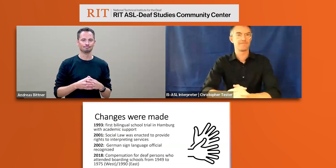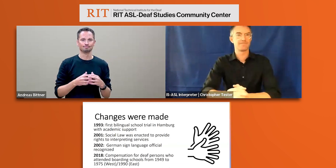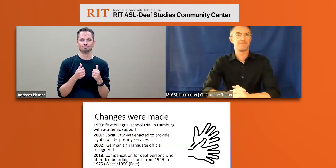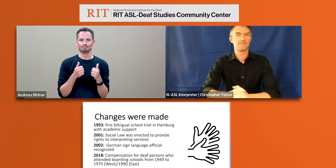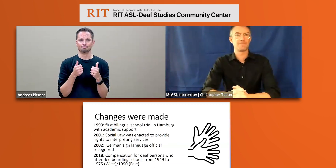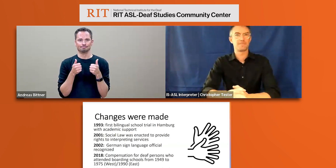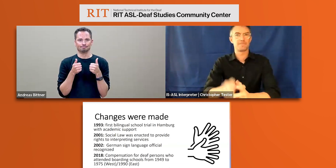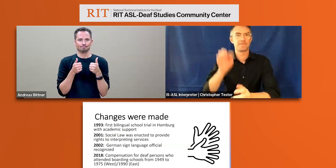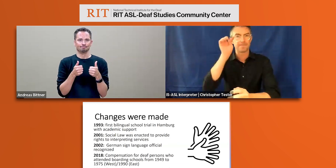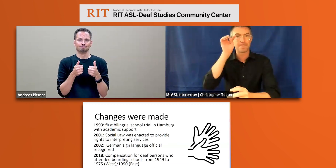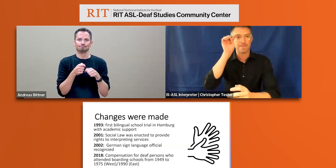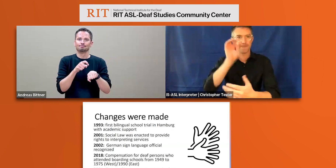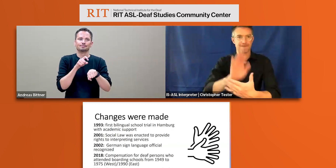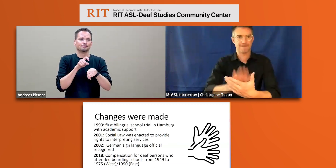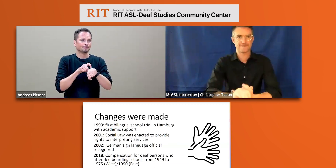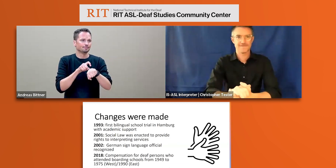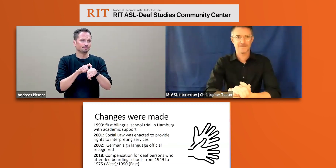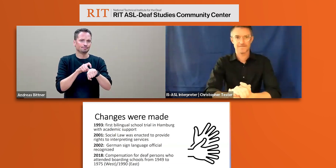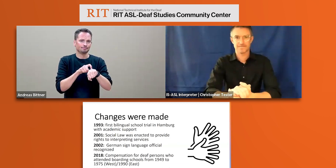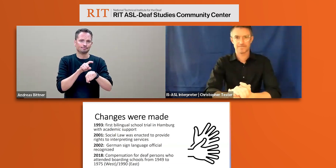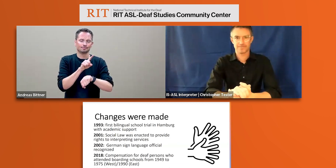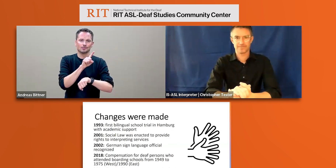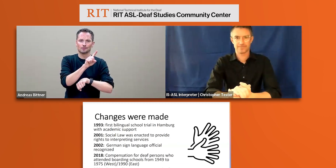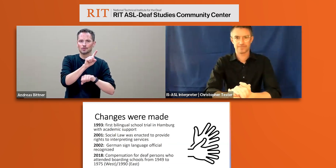I'll give you a moment to read what's on the slide.